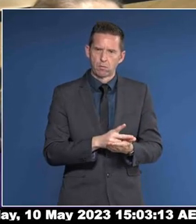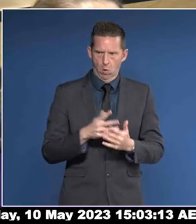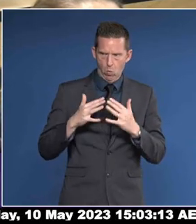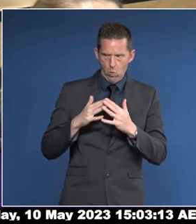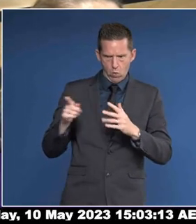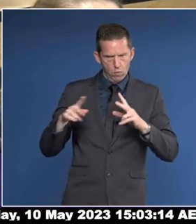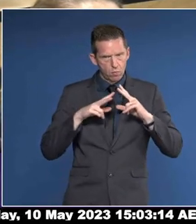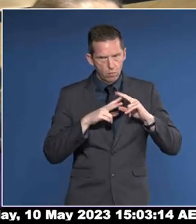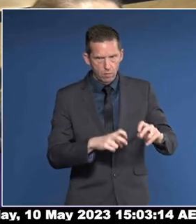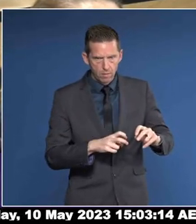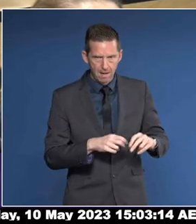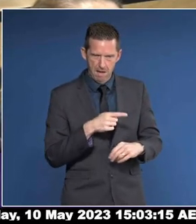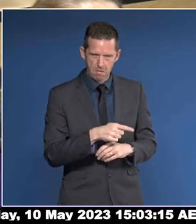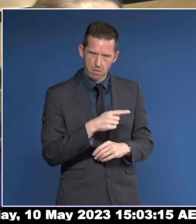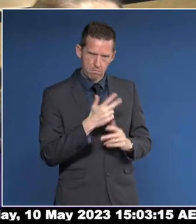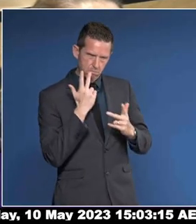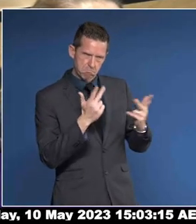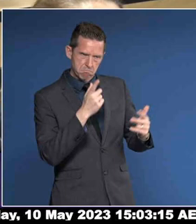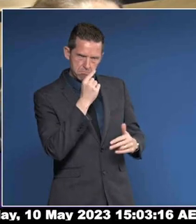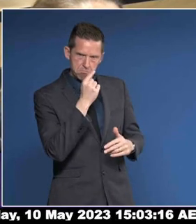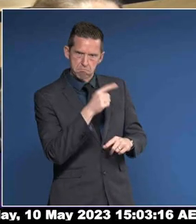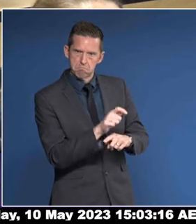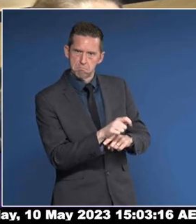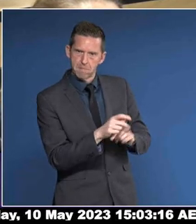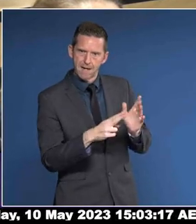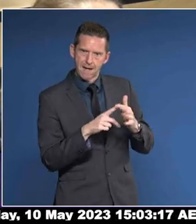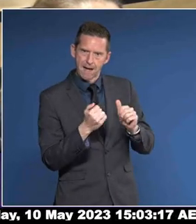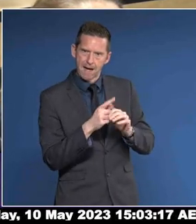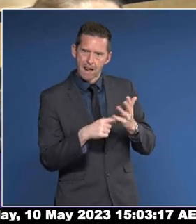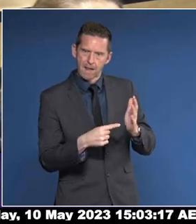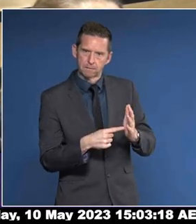potential neglect, isn't it? Would be a concern and it could be construed as neglect.